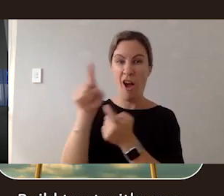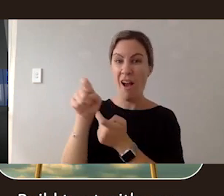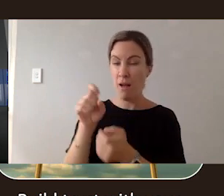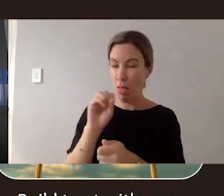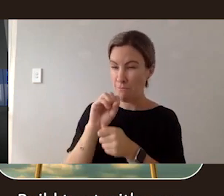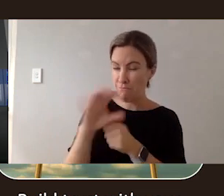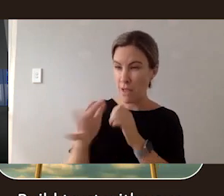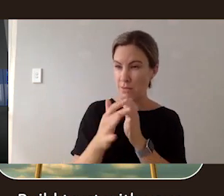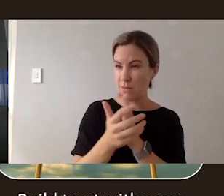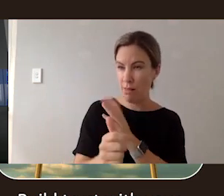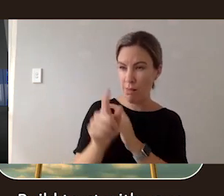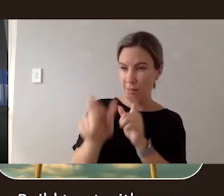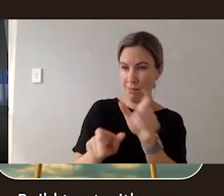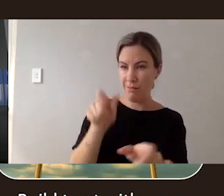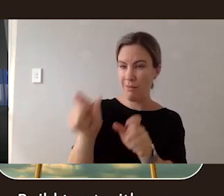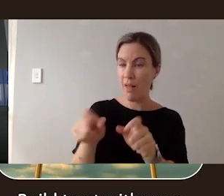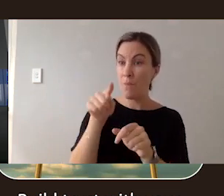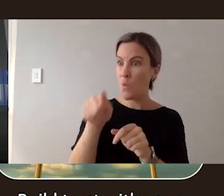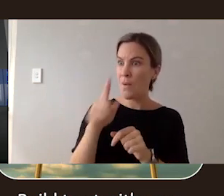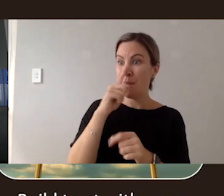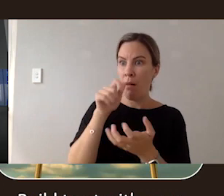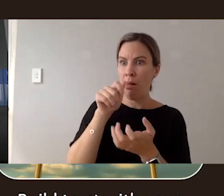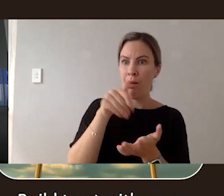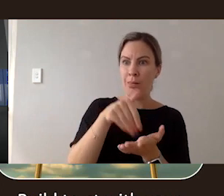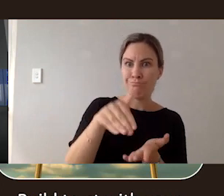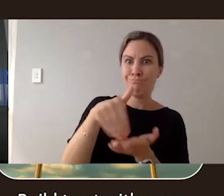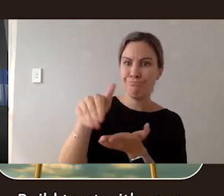people who are floating into the ether. And there's never been a